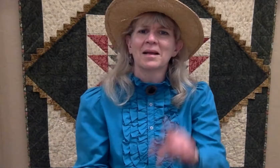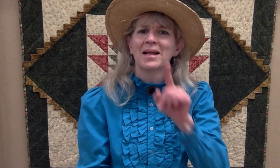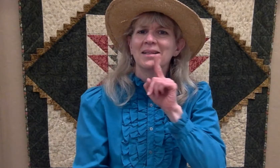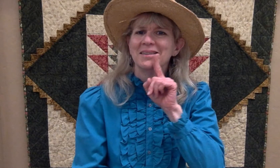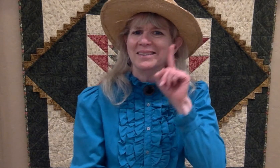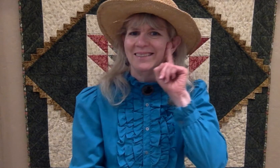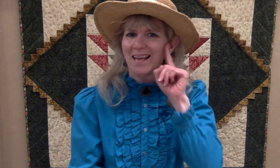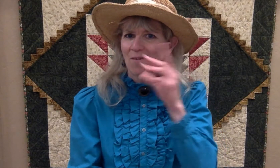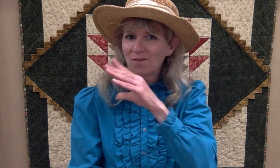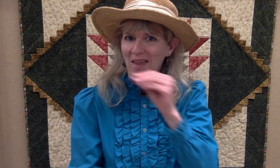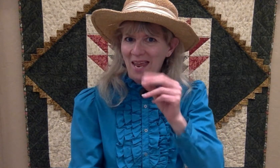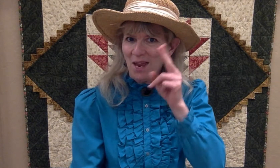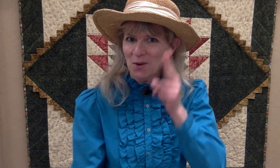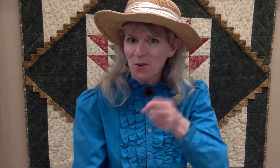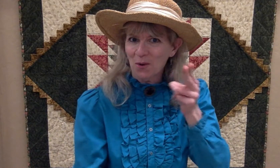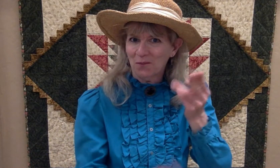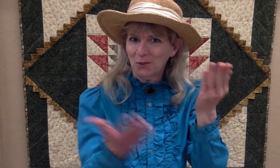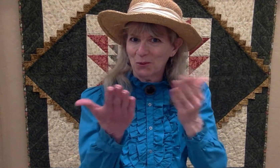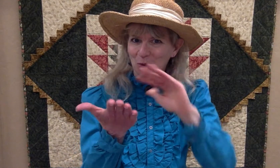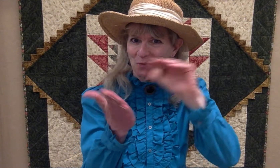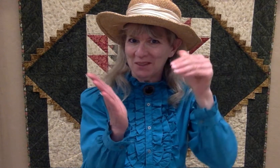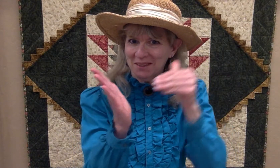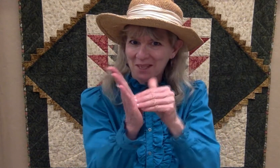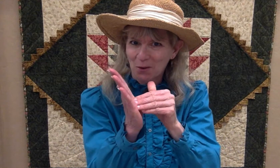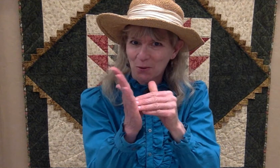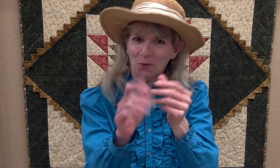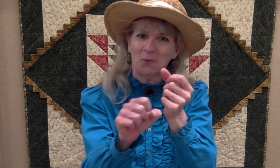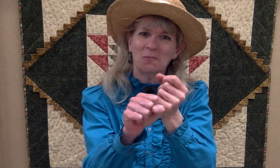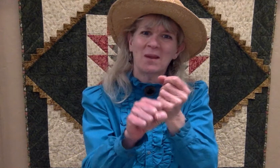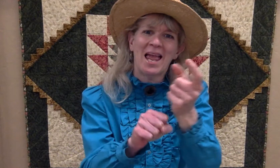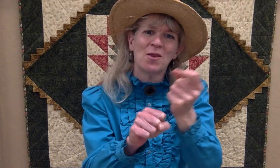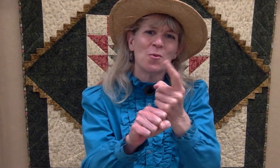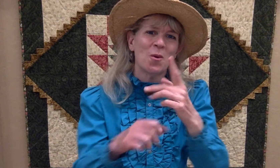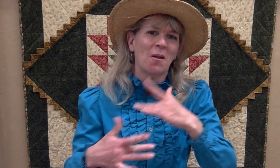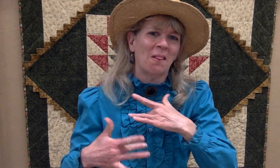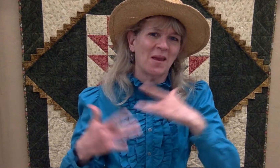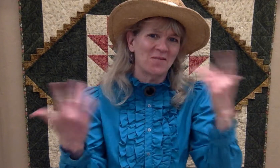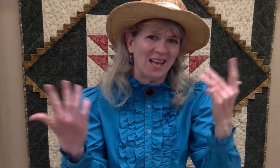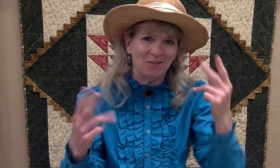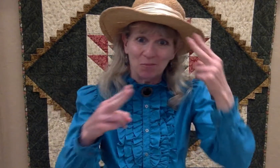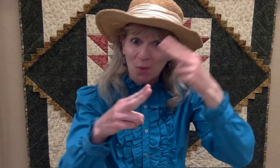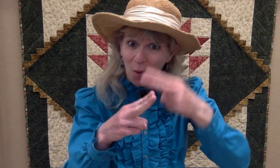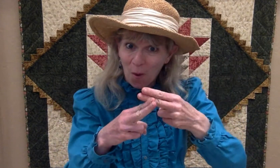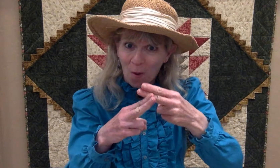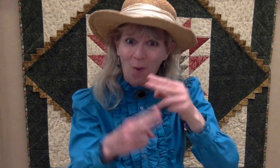Deaf and Hard of Hearing Service Center's (DHHSC) annual event called